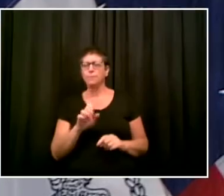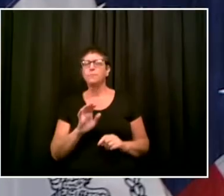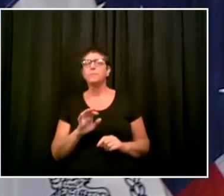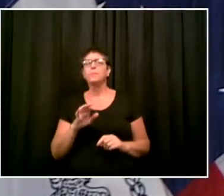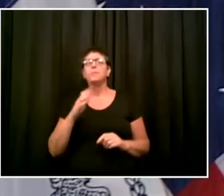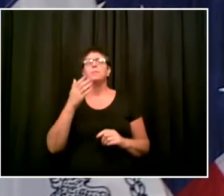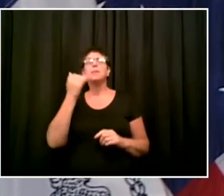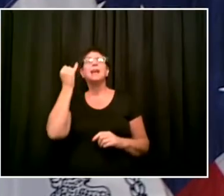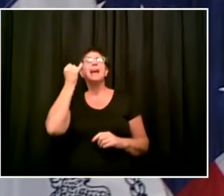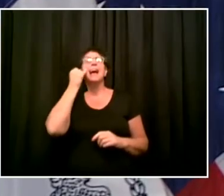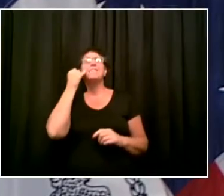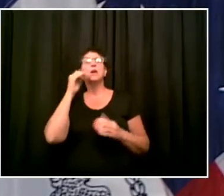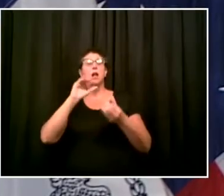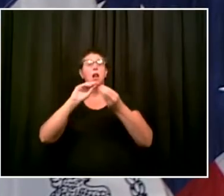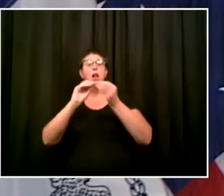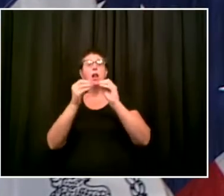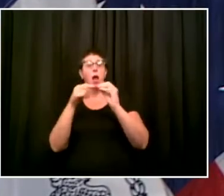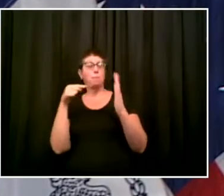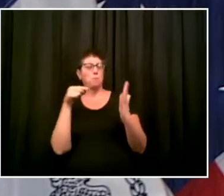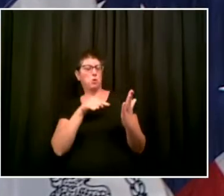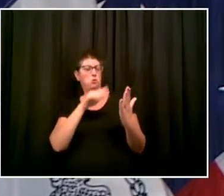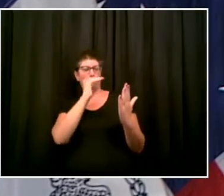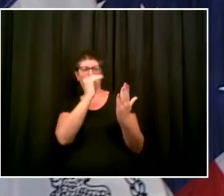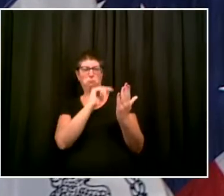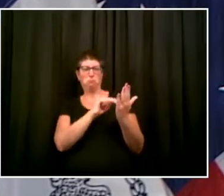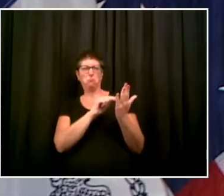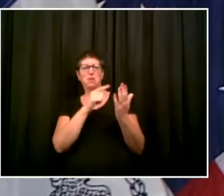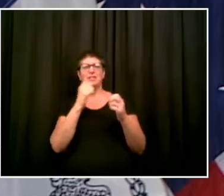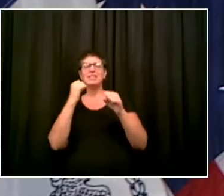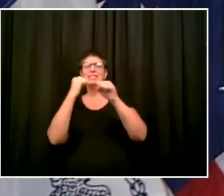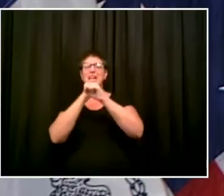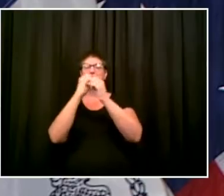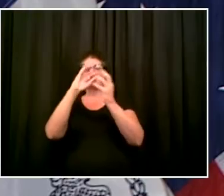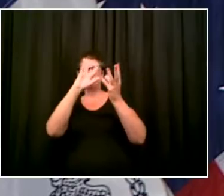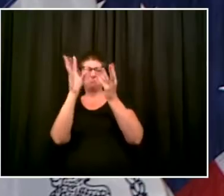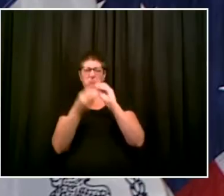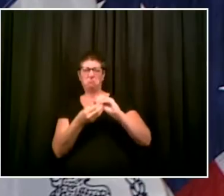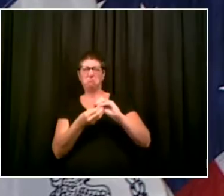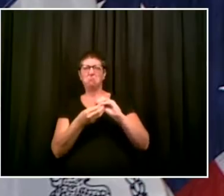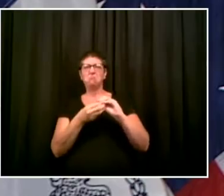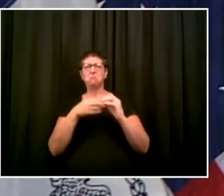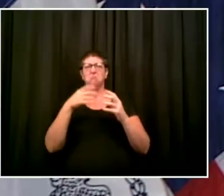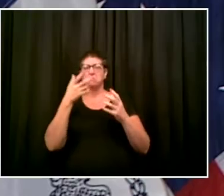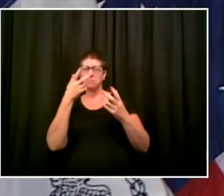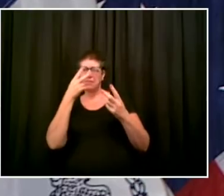HAVE A FOLLOW- UP QUESTION WHEN